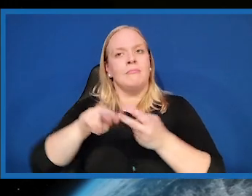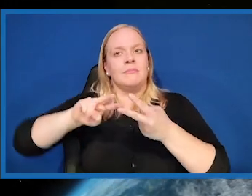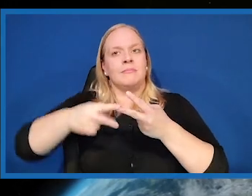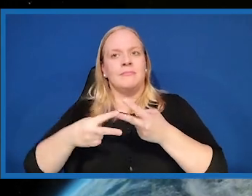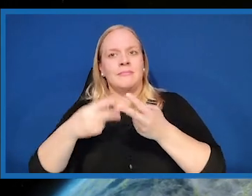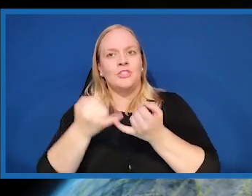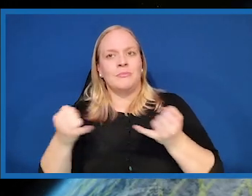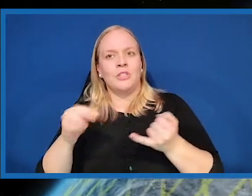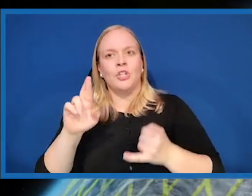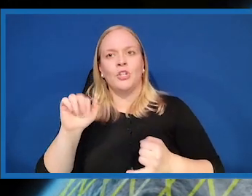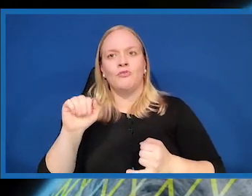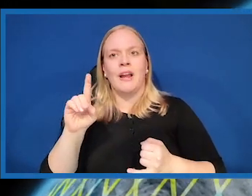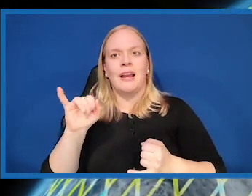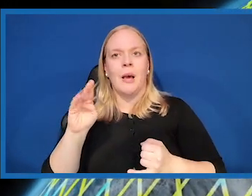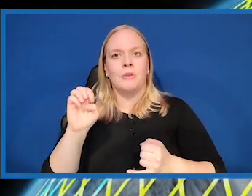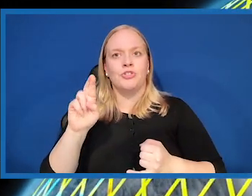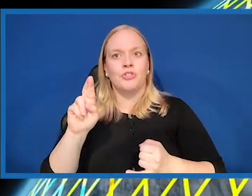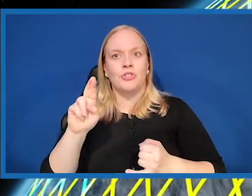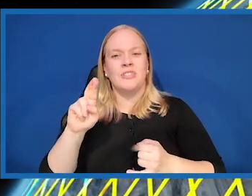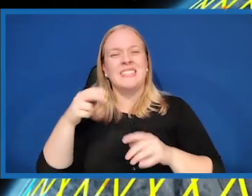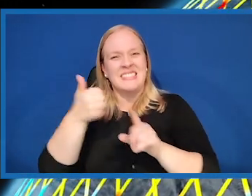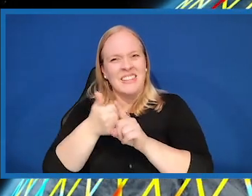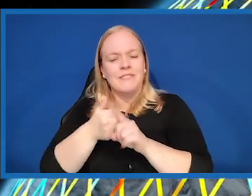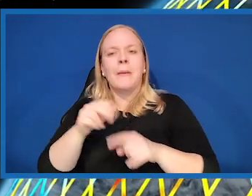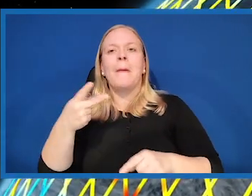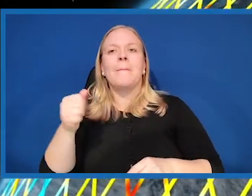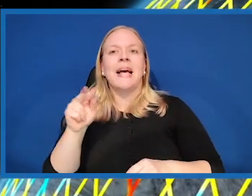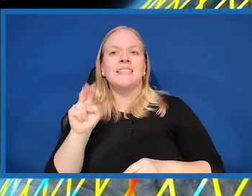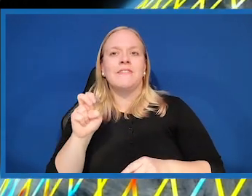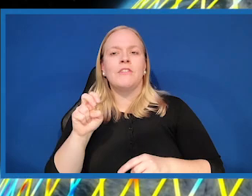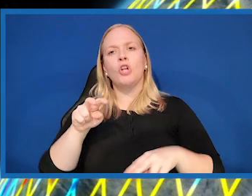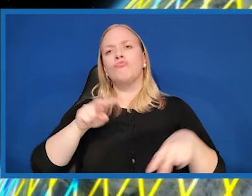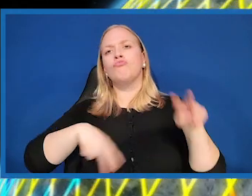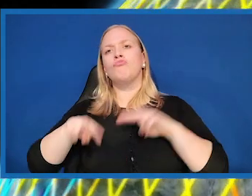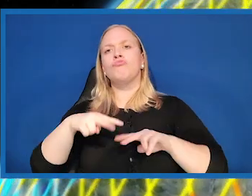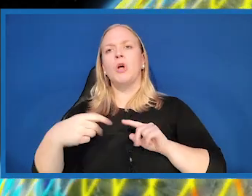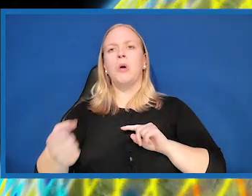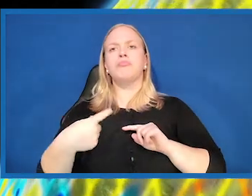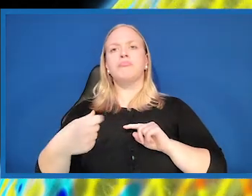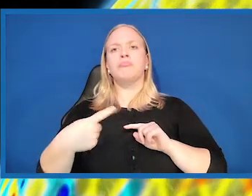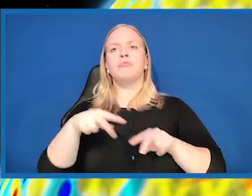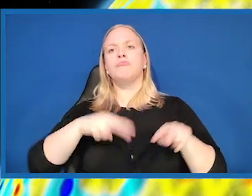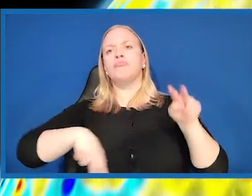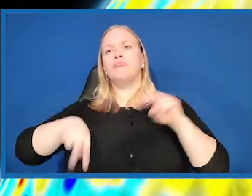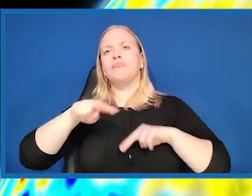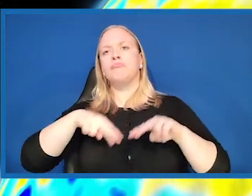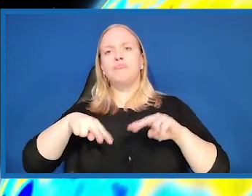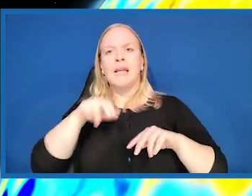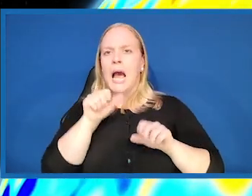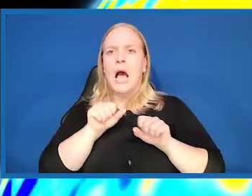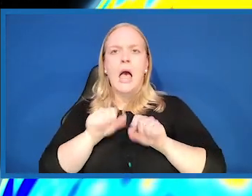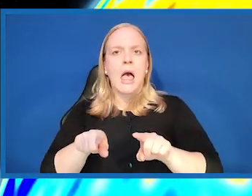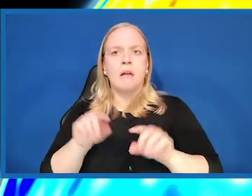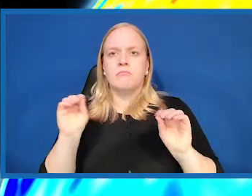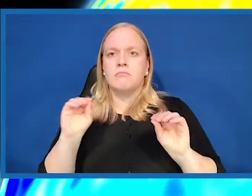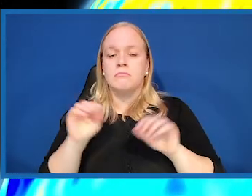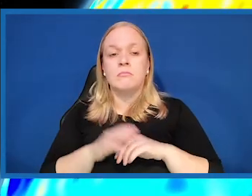SPECIFIC FREQUENCIES AND POWER, UH, COMING AT IT, WHICH ALLOWS US TO KNOW, UH, HOW THIS PULSE IS BEING AFFECTED.